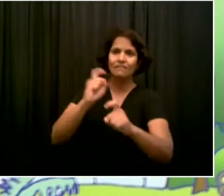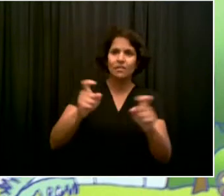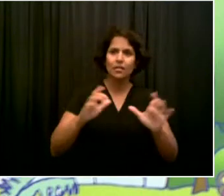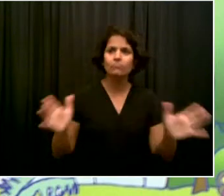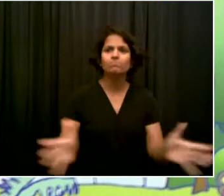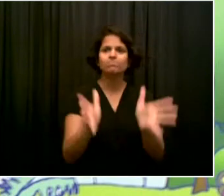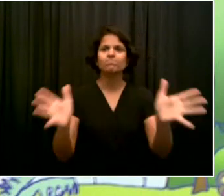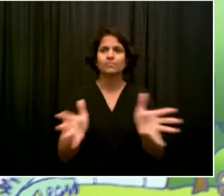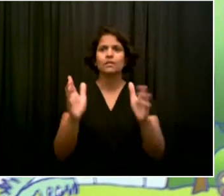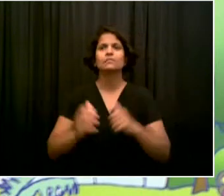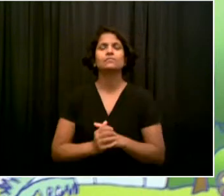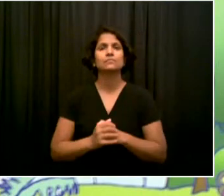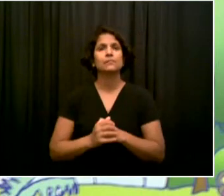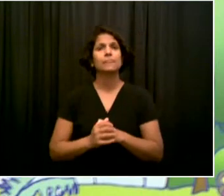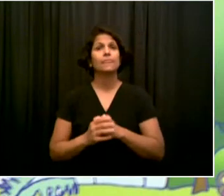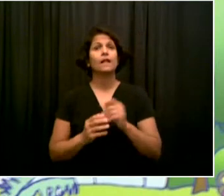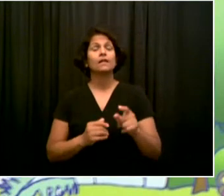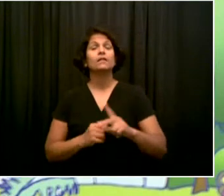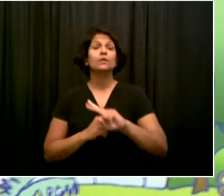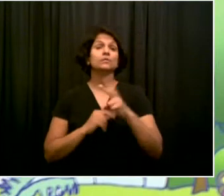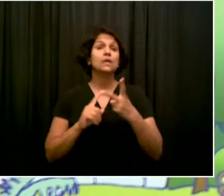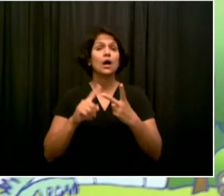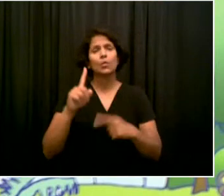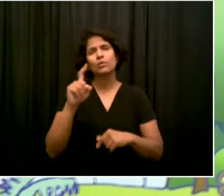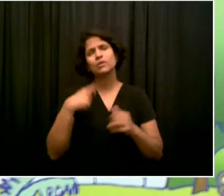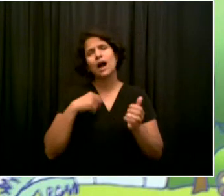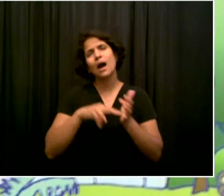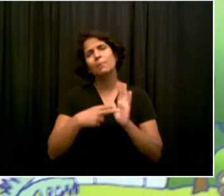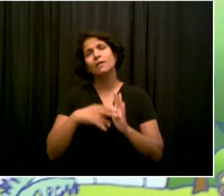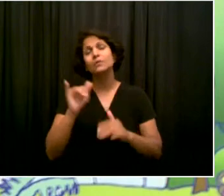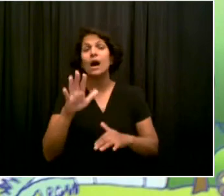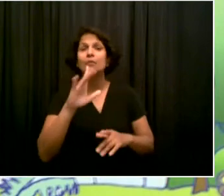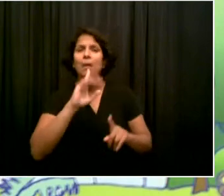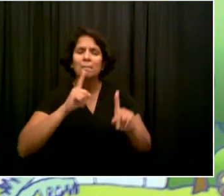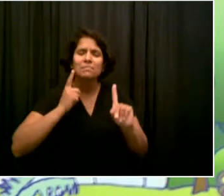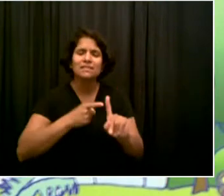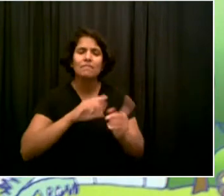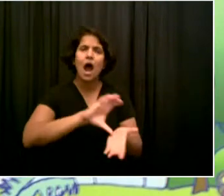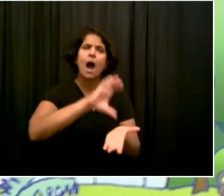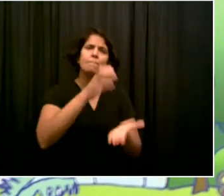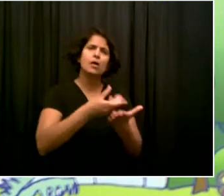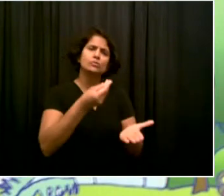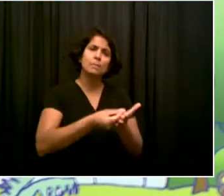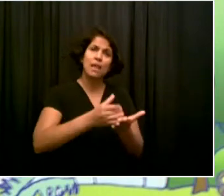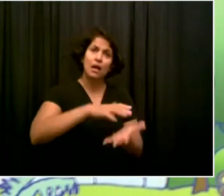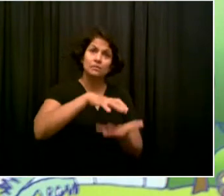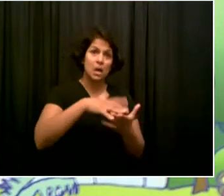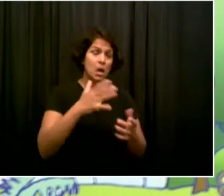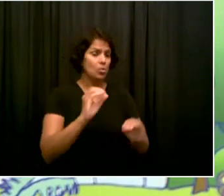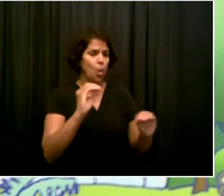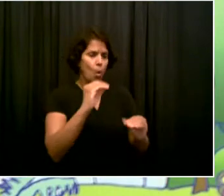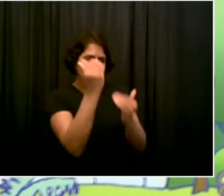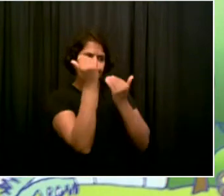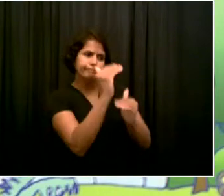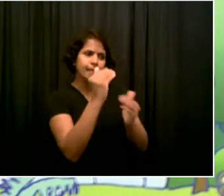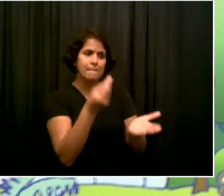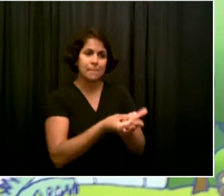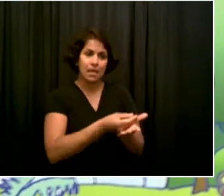RESOURCES WITHIN A BUDGET. GO AHEAD JULIA.